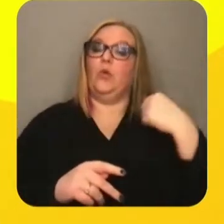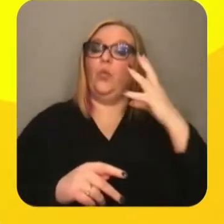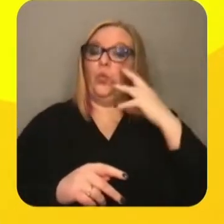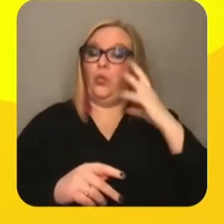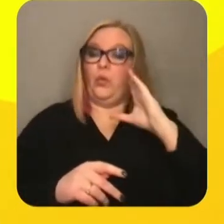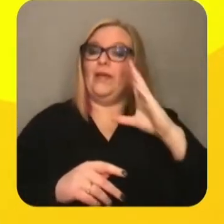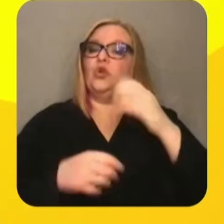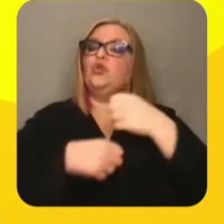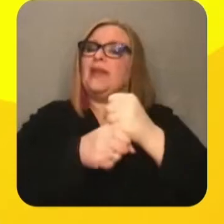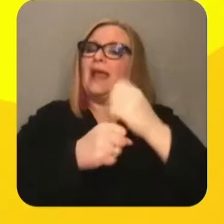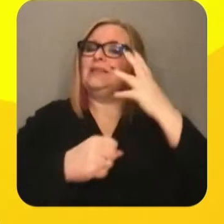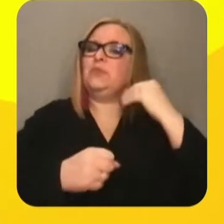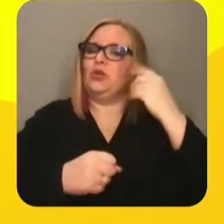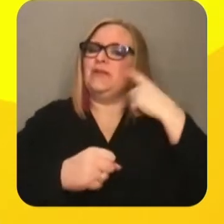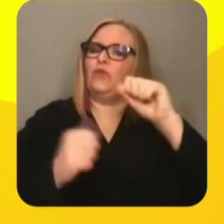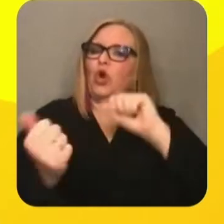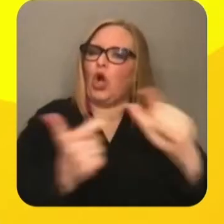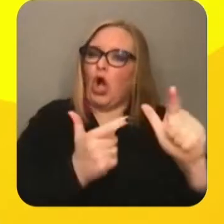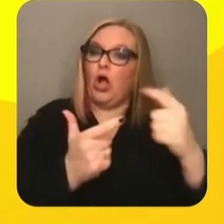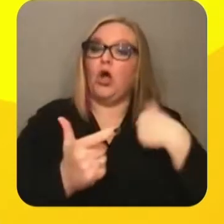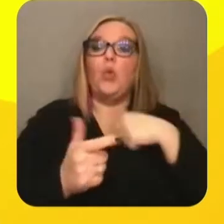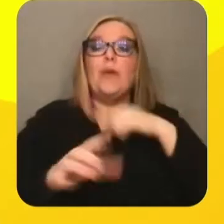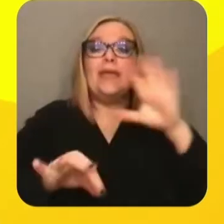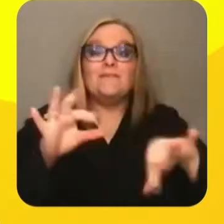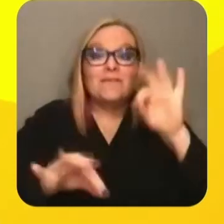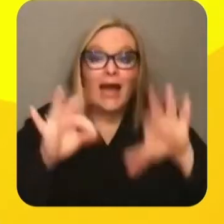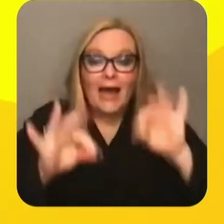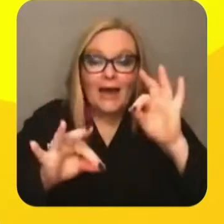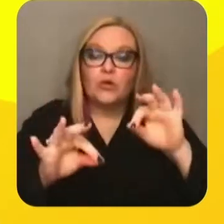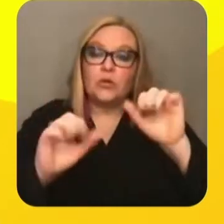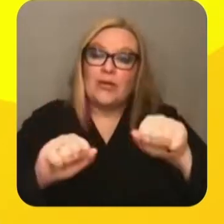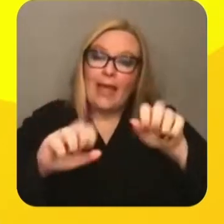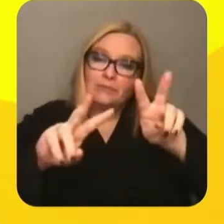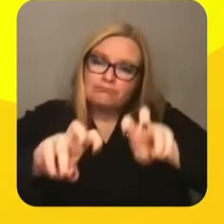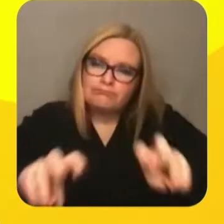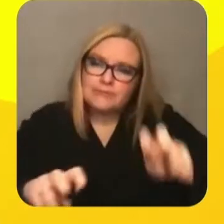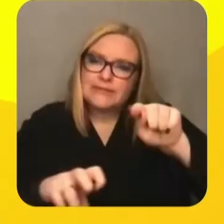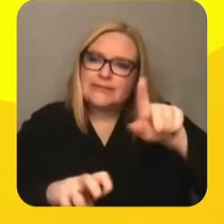What we've uncovered is being able to look at the data different than just representation.